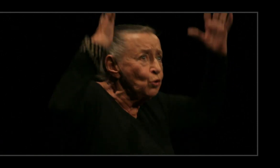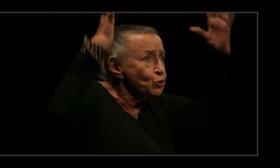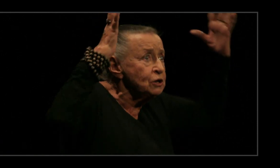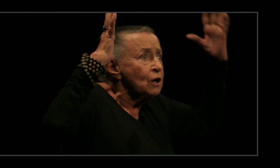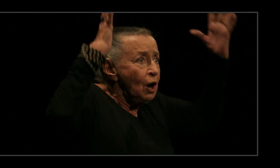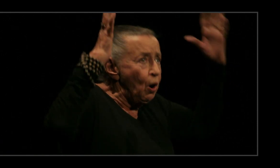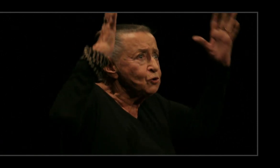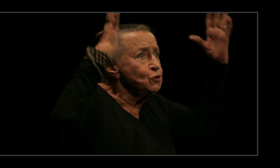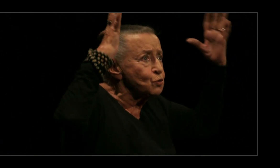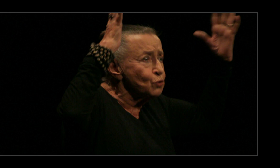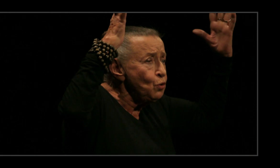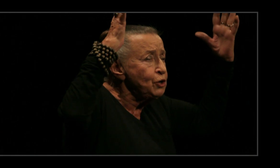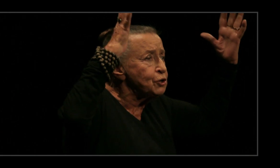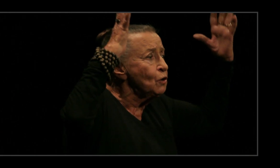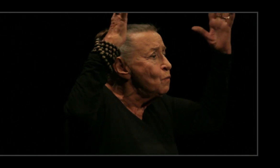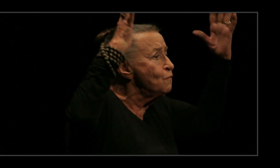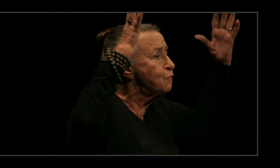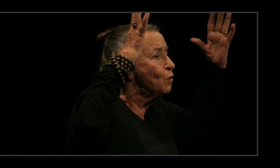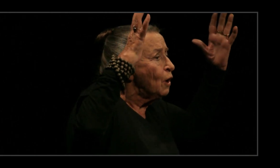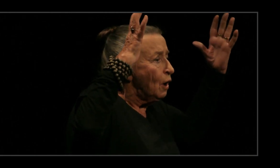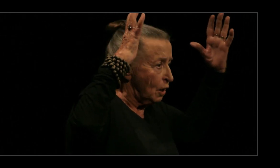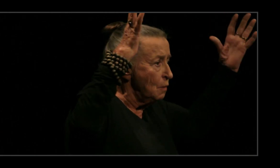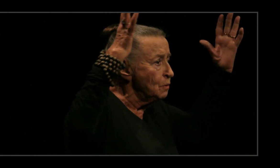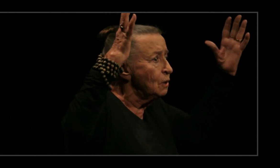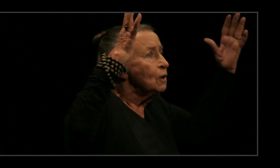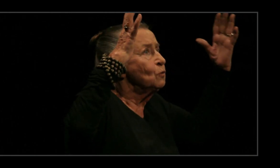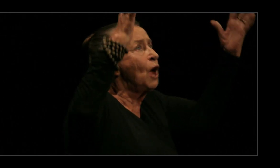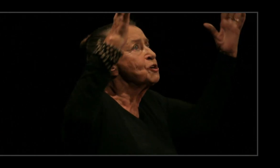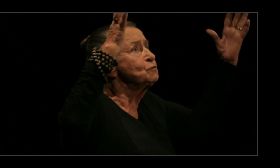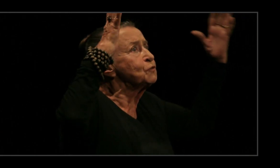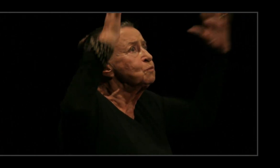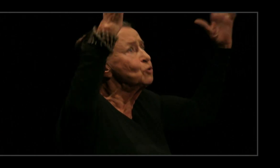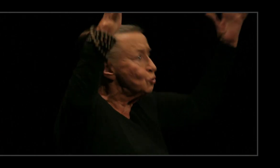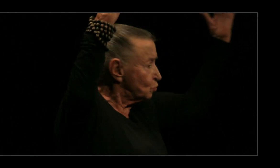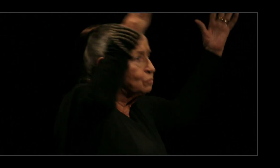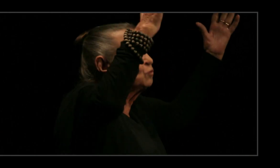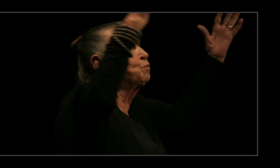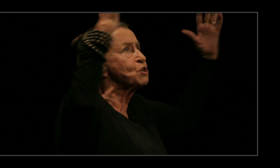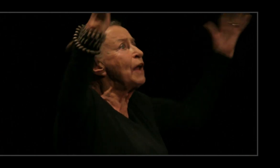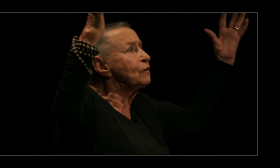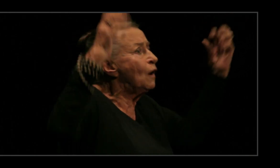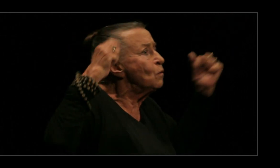he played a triumphal anthem to the sky. He paused,